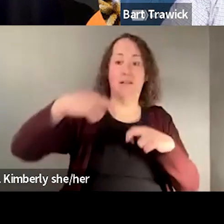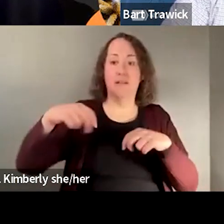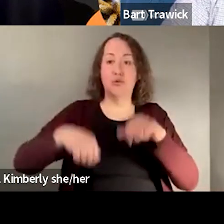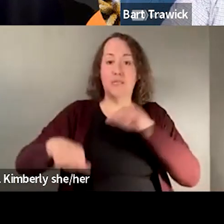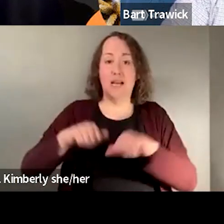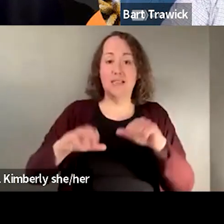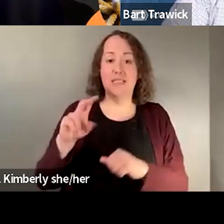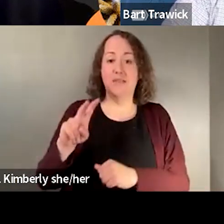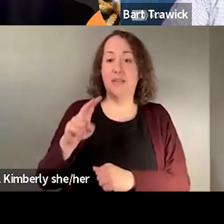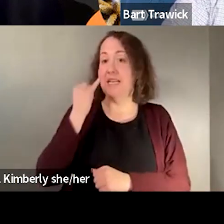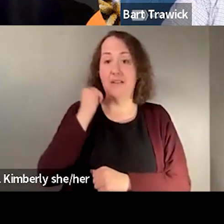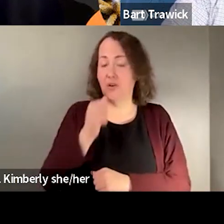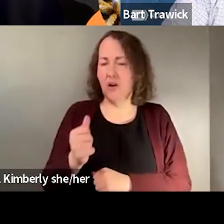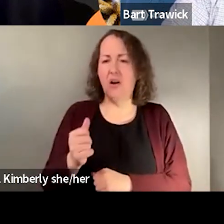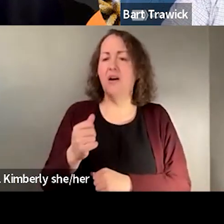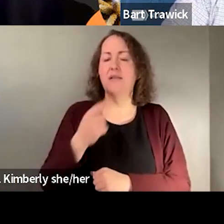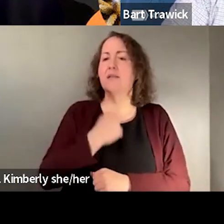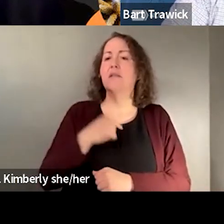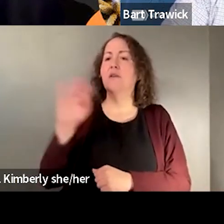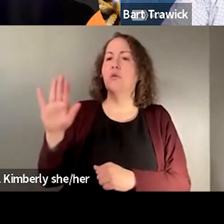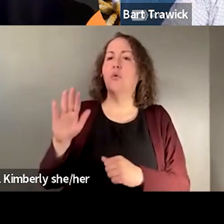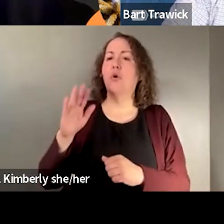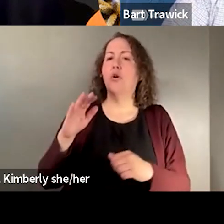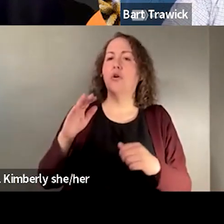what are your recommendations for folks that haven't used it yet. Bart Trawick: Yeah.